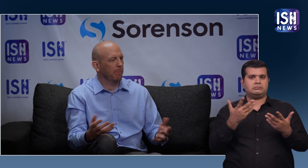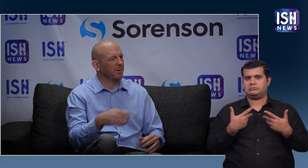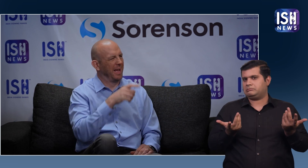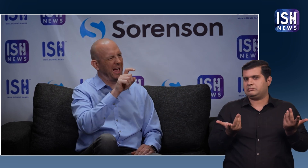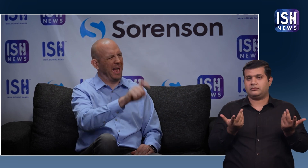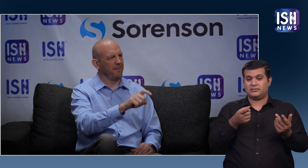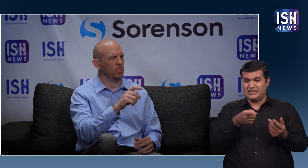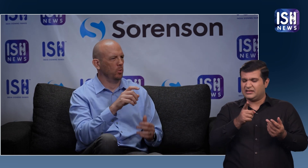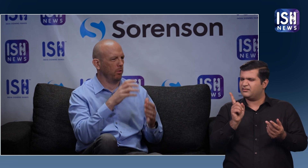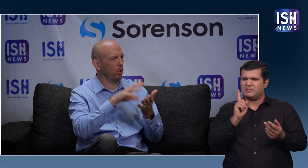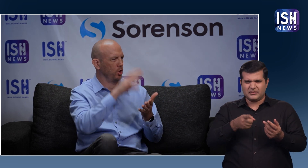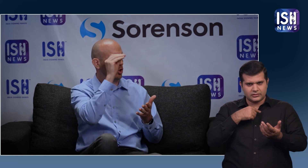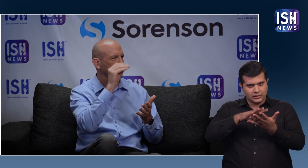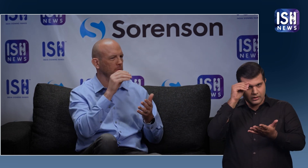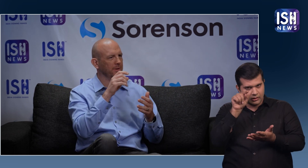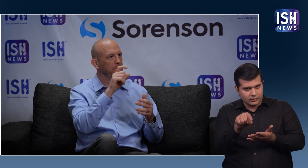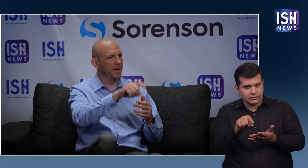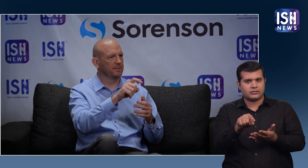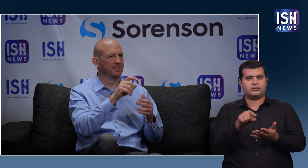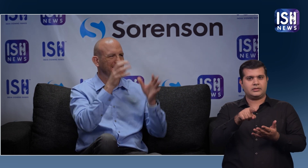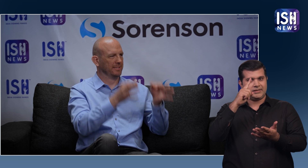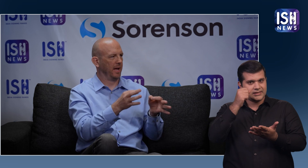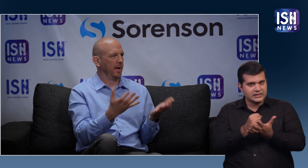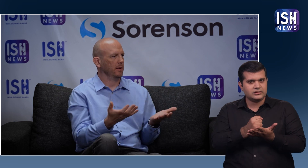You have to learn to decide.